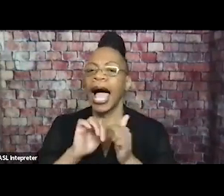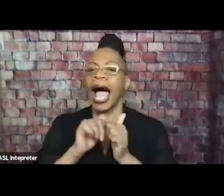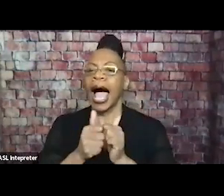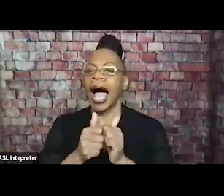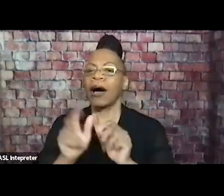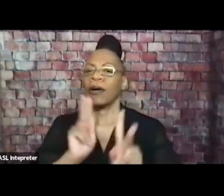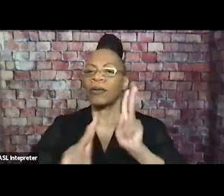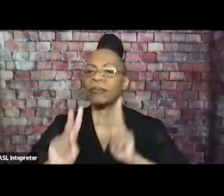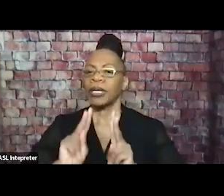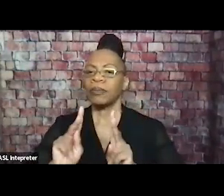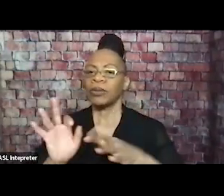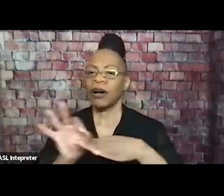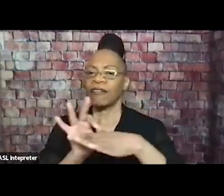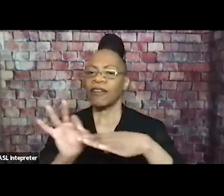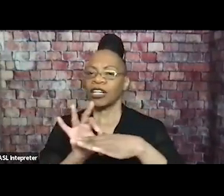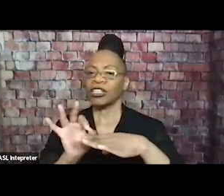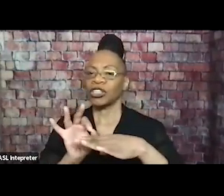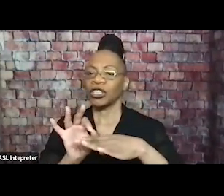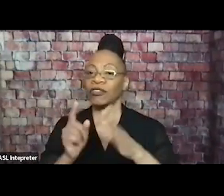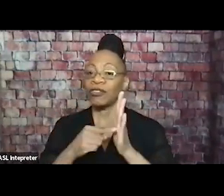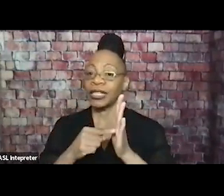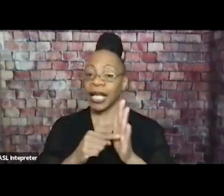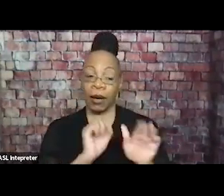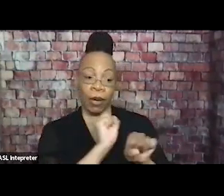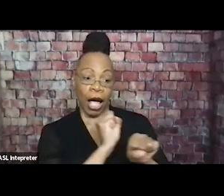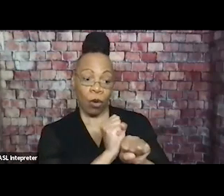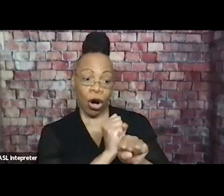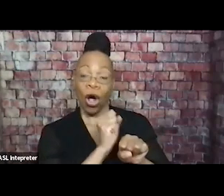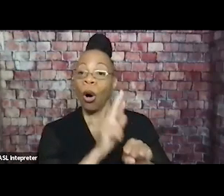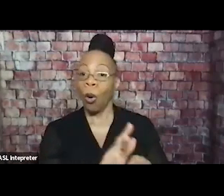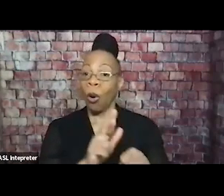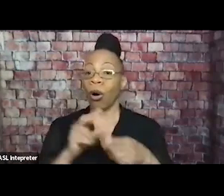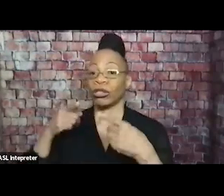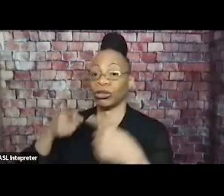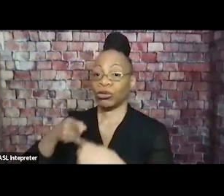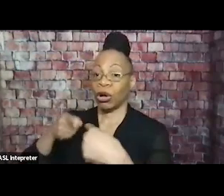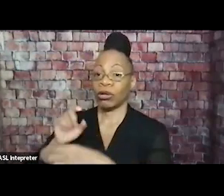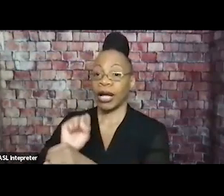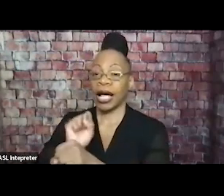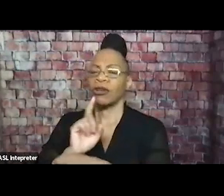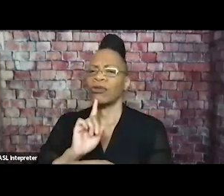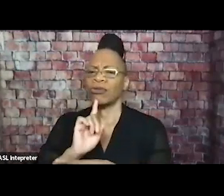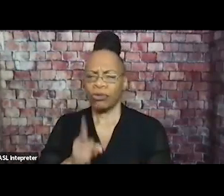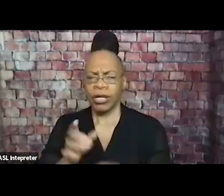And how individuals have functioned at work or struggled at work can be really essential to document